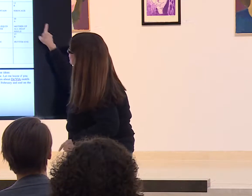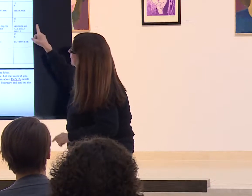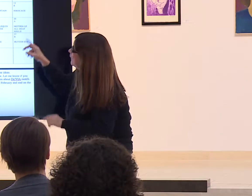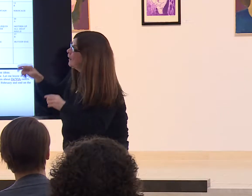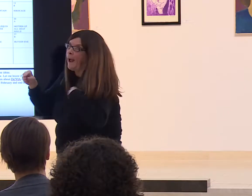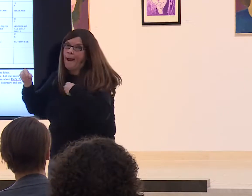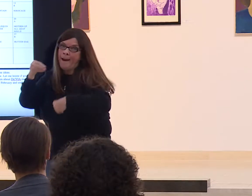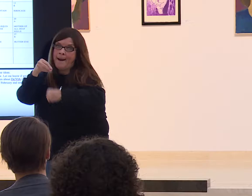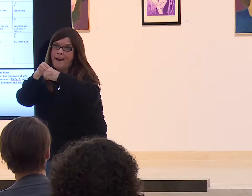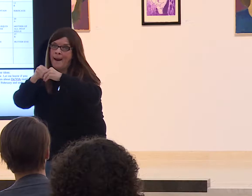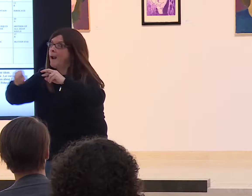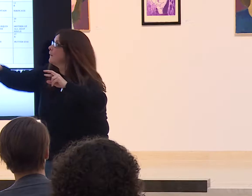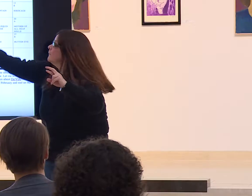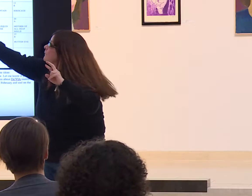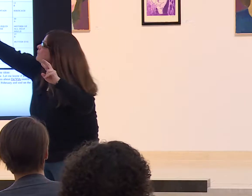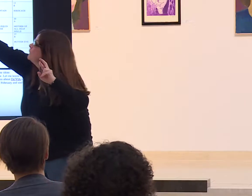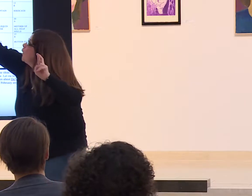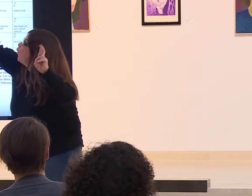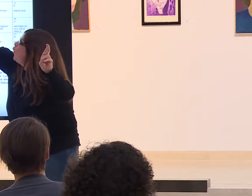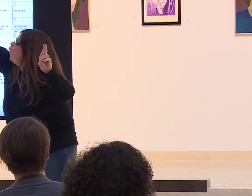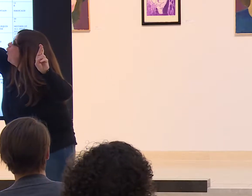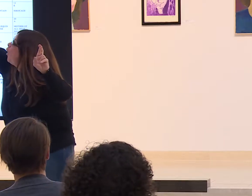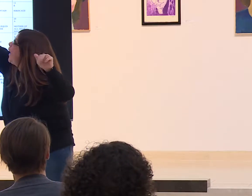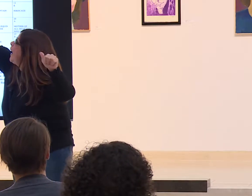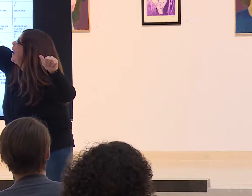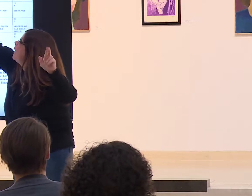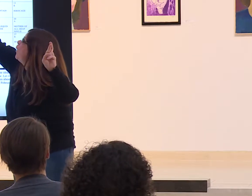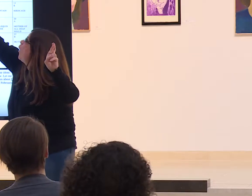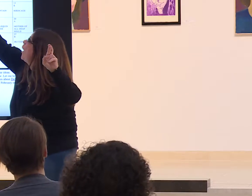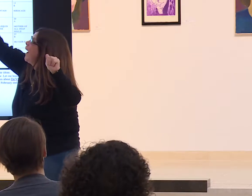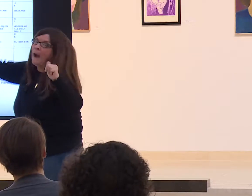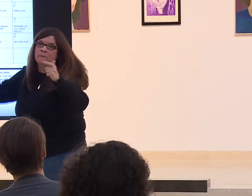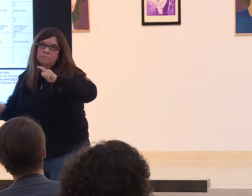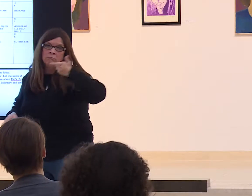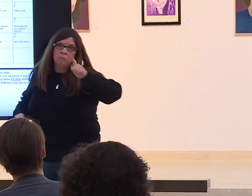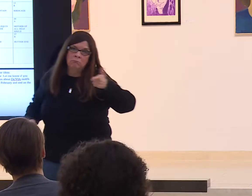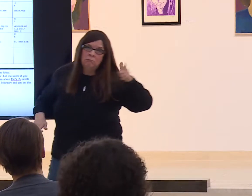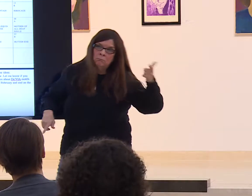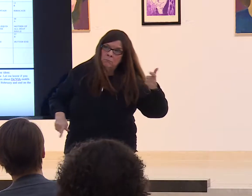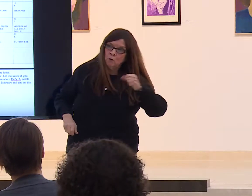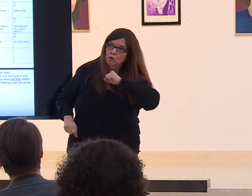for all of the motifs. I added different labels